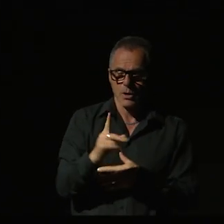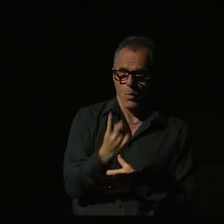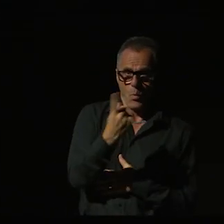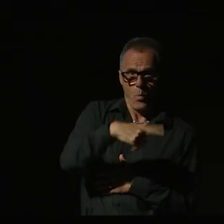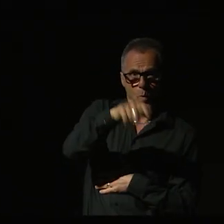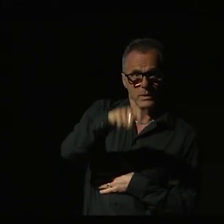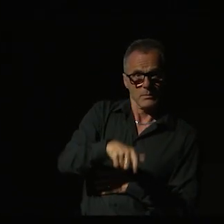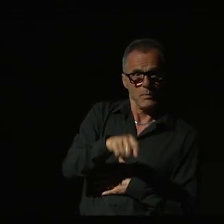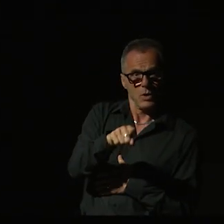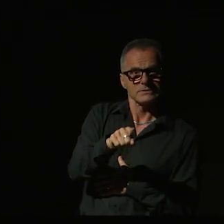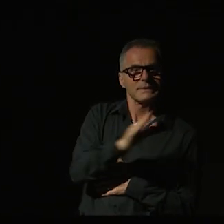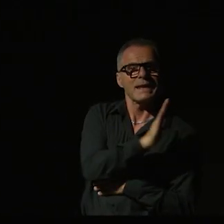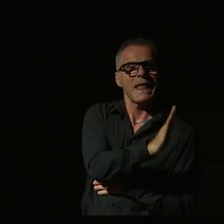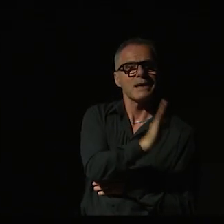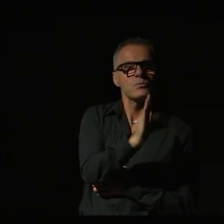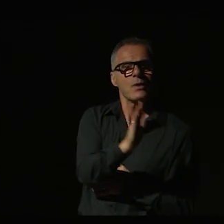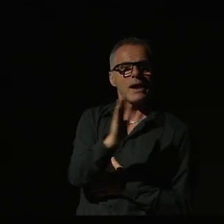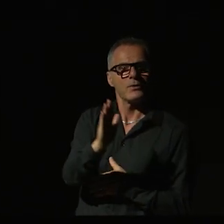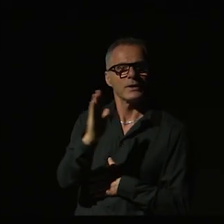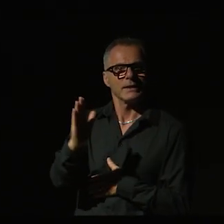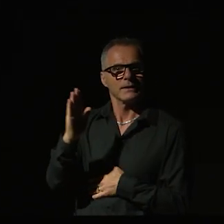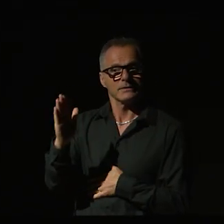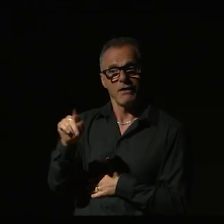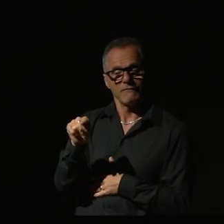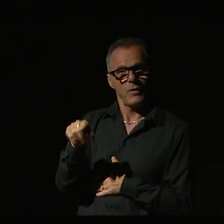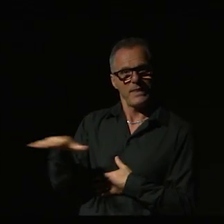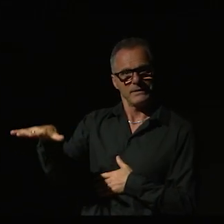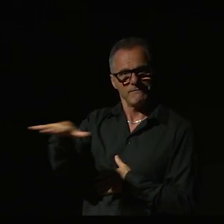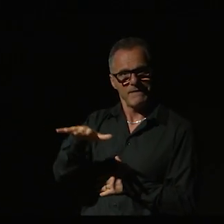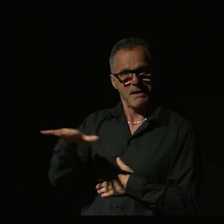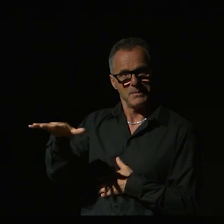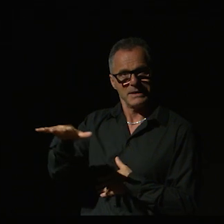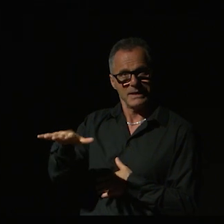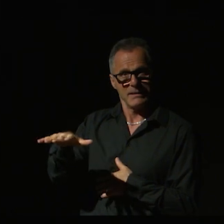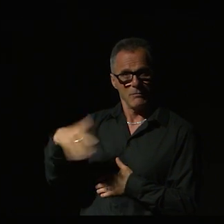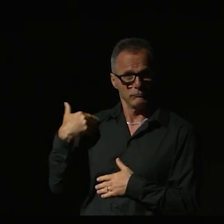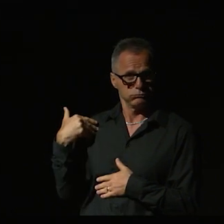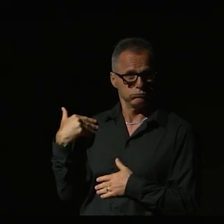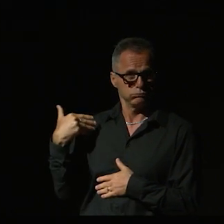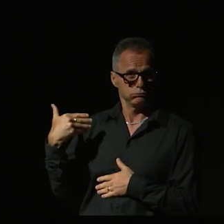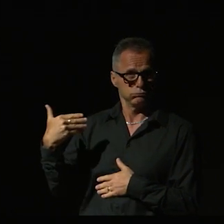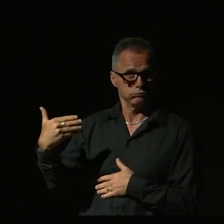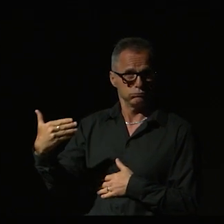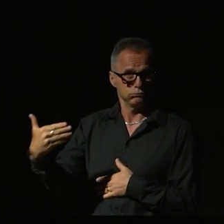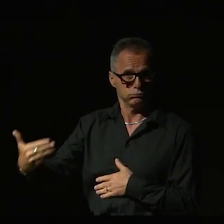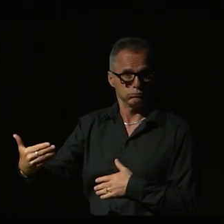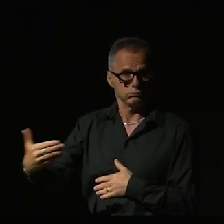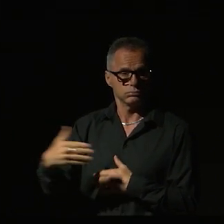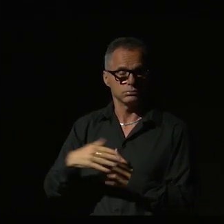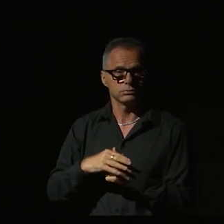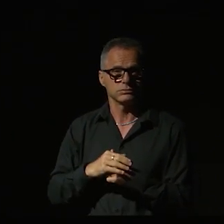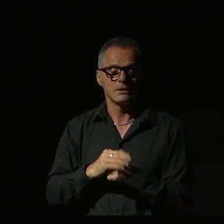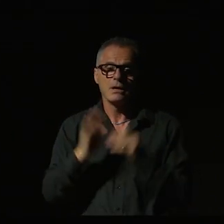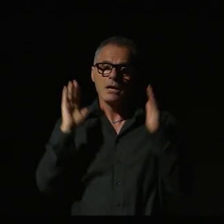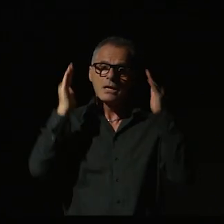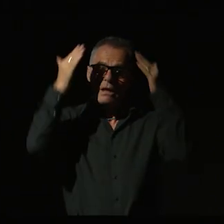who served as a librarian and antiquarian to the Farnese family for decades, most notably under the Cardinal Alessandro,